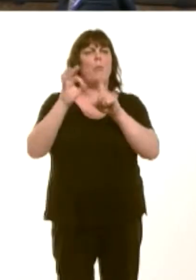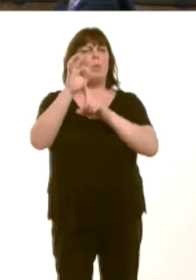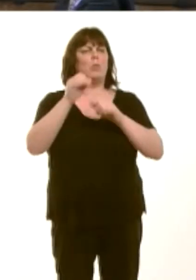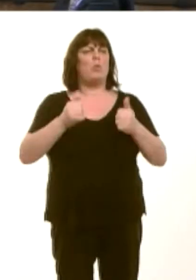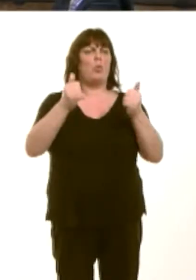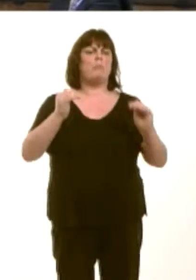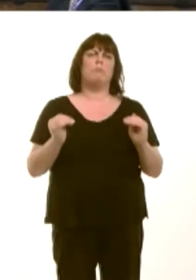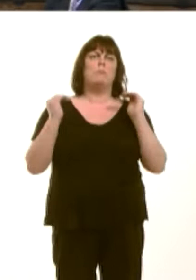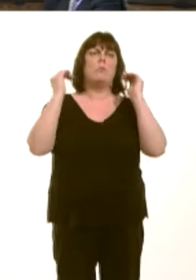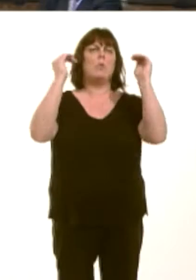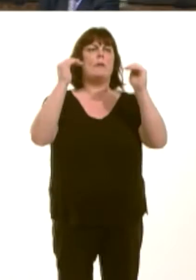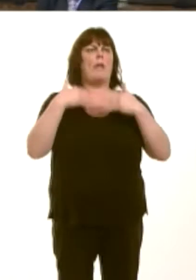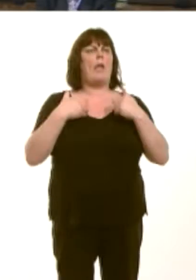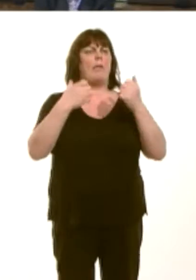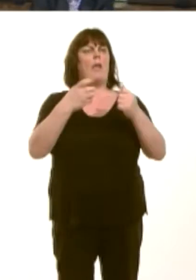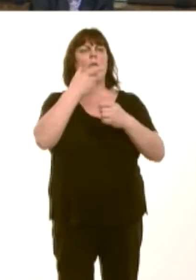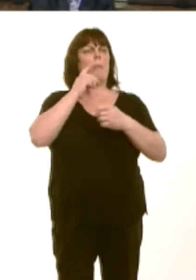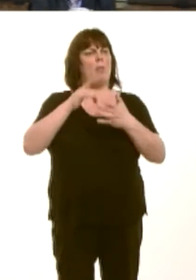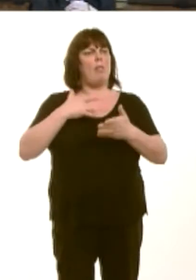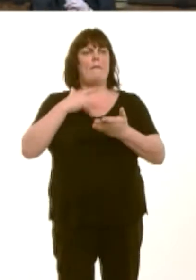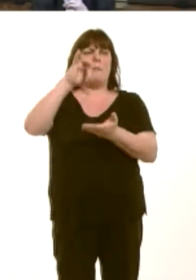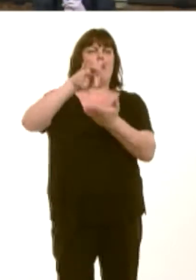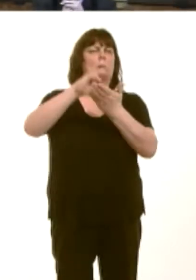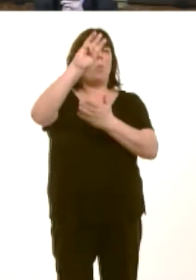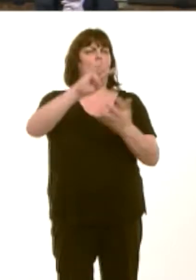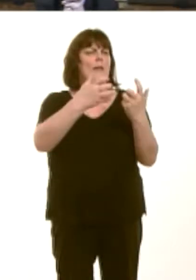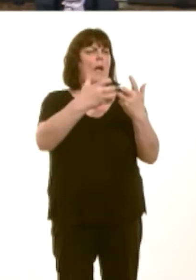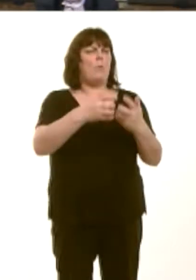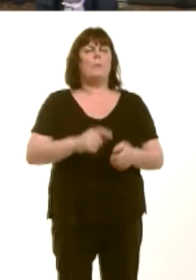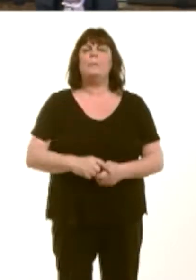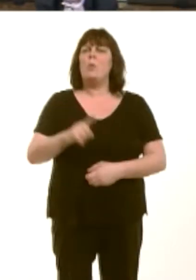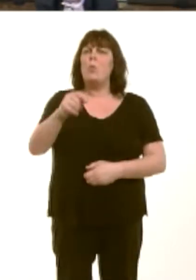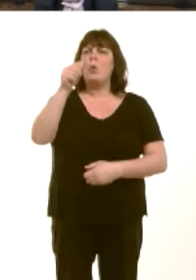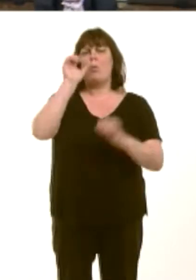Carwyn Jones: Well, of course, the conference itself will help to inform the debate, and